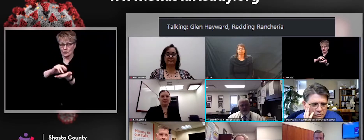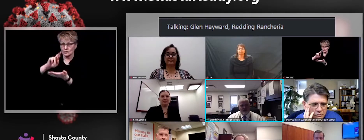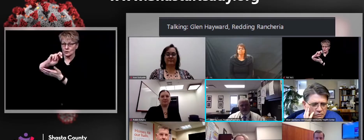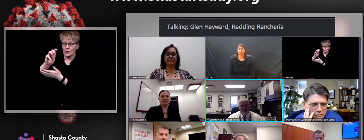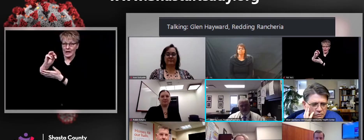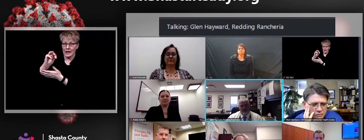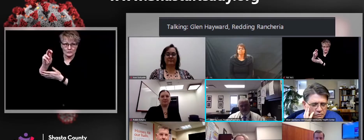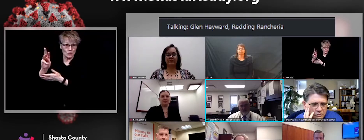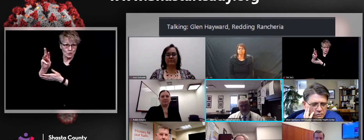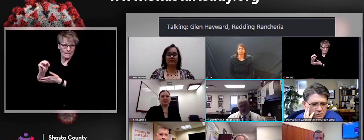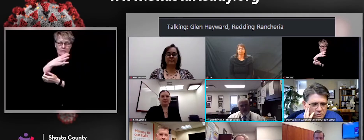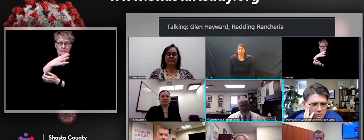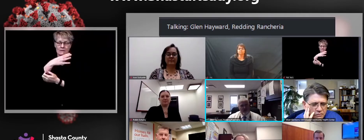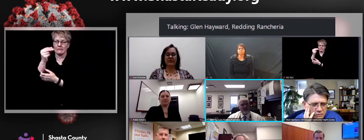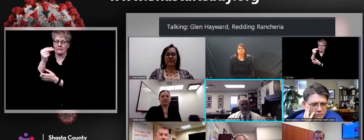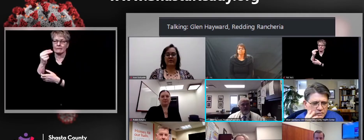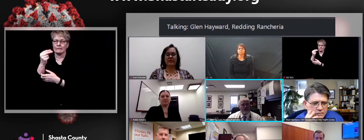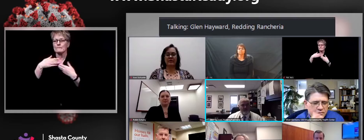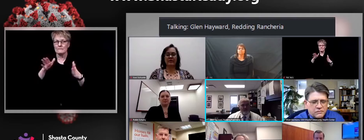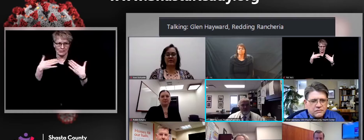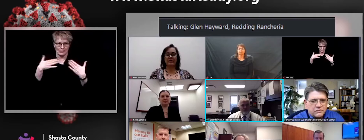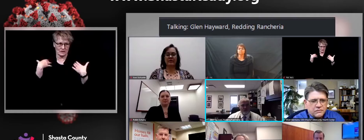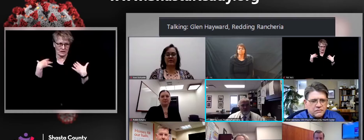for this community. The only way we're going to get through the pandemic is working together.